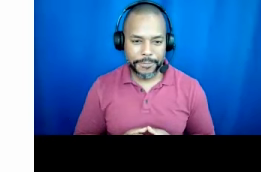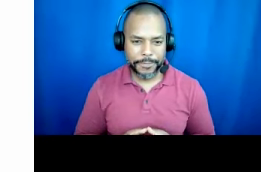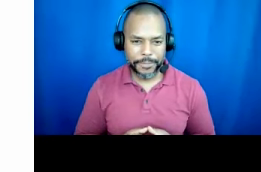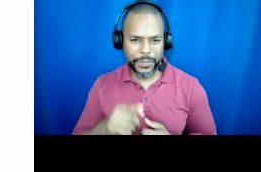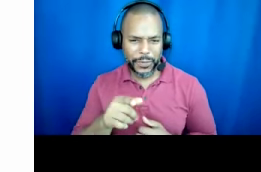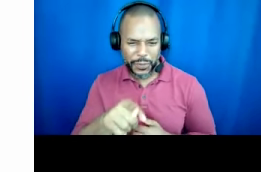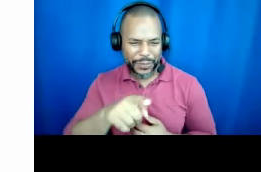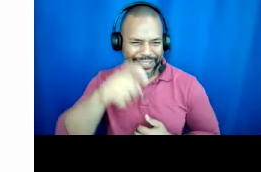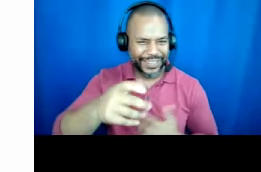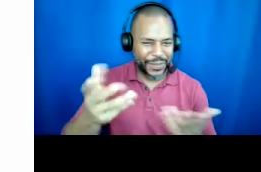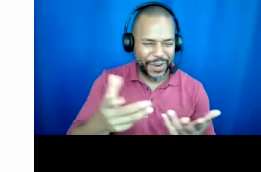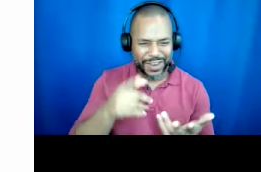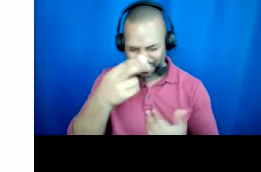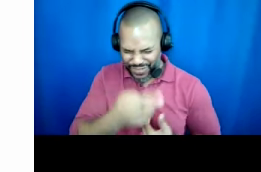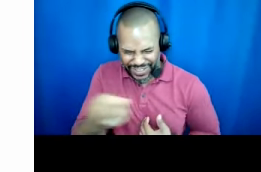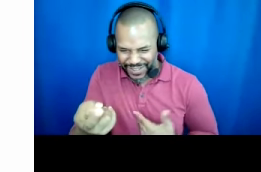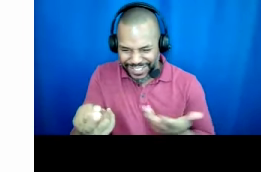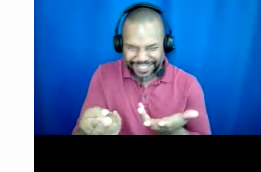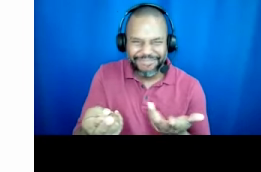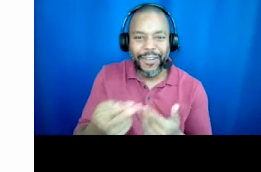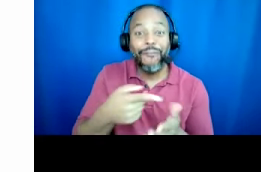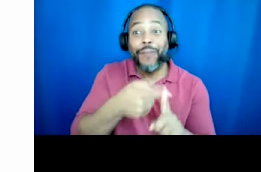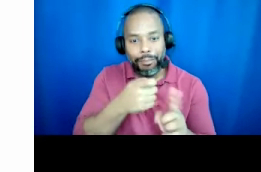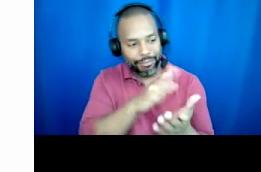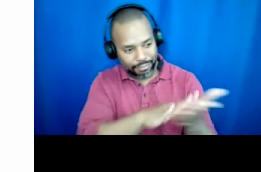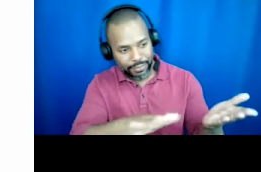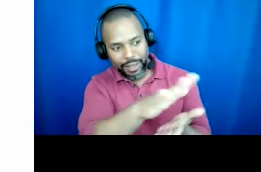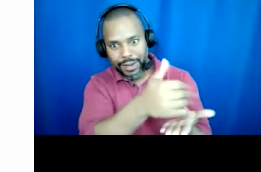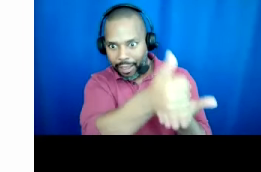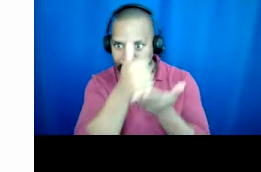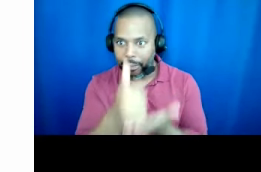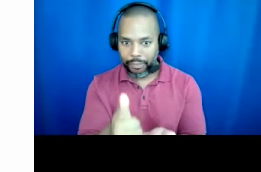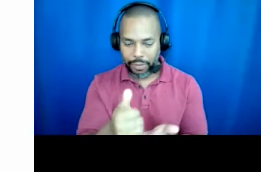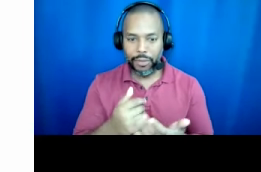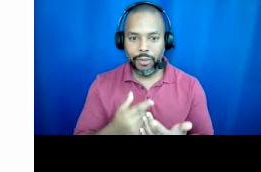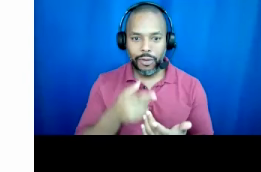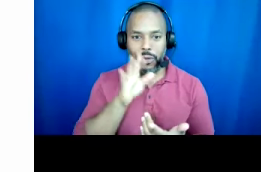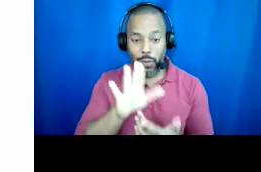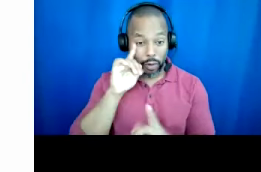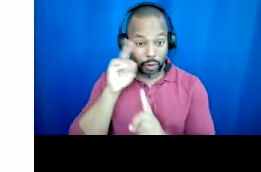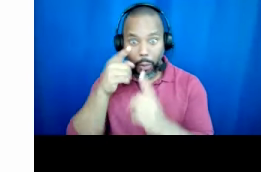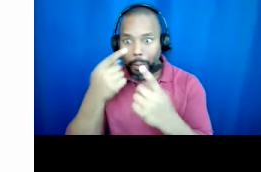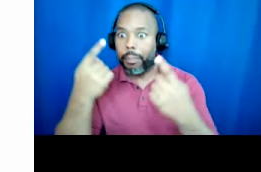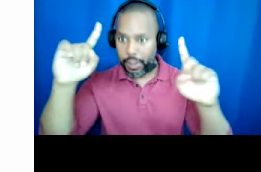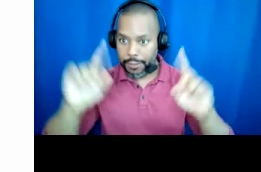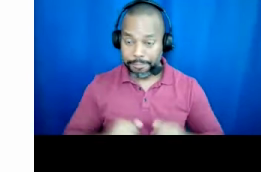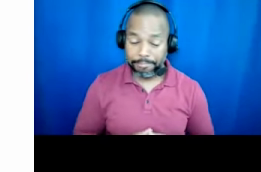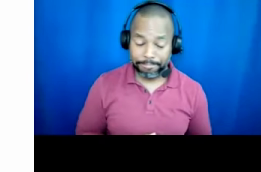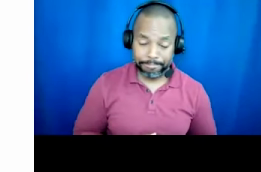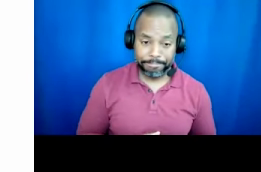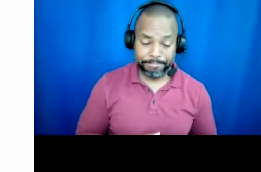what resources you need from the college in order to help you achieve those goals. And so again, program